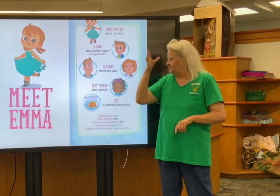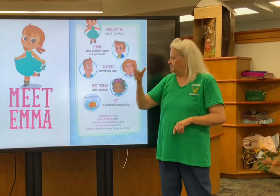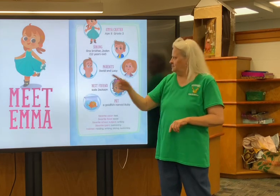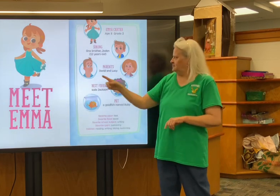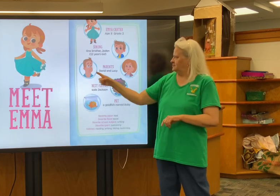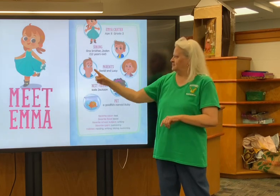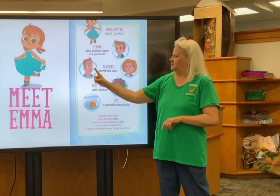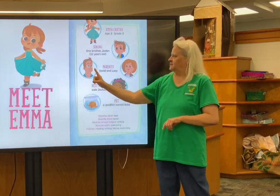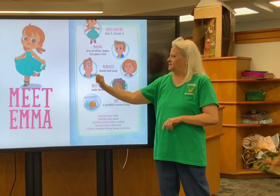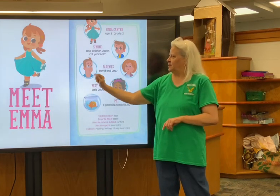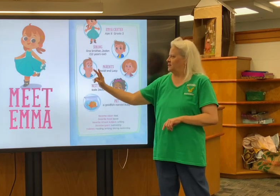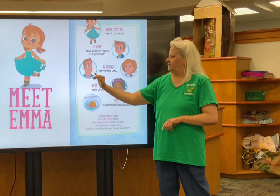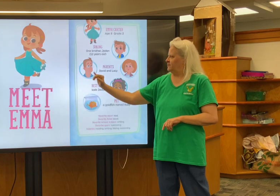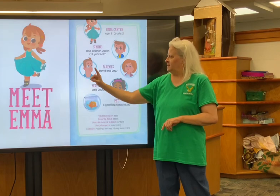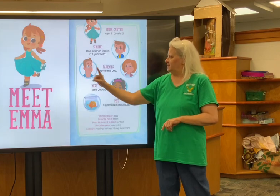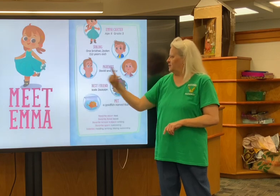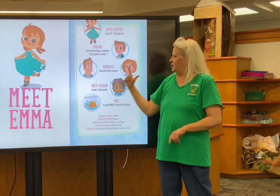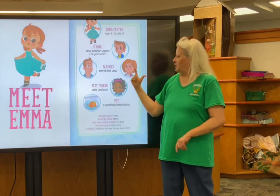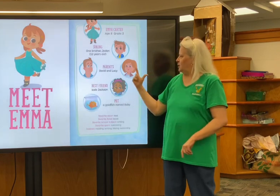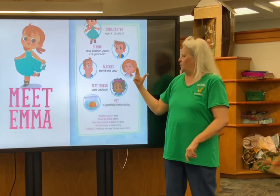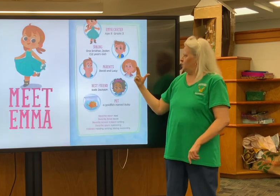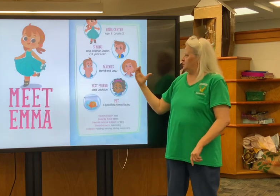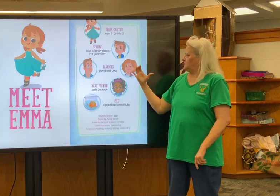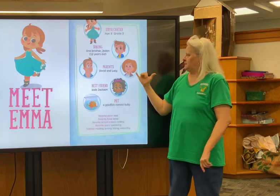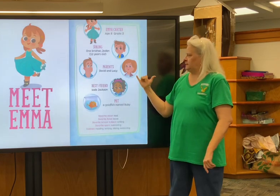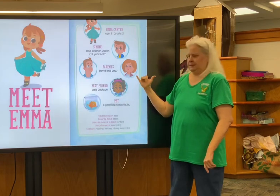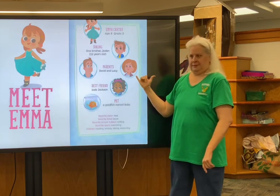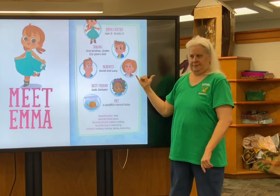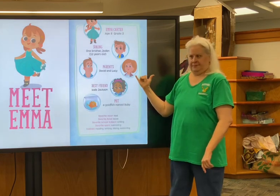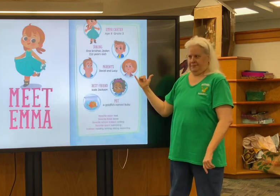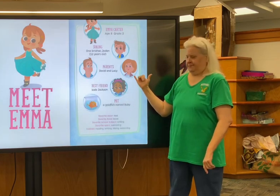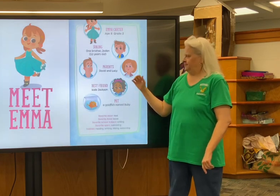And here are Emma's parents, David and Lucy.